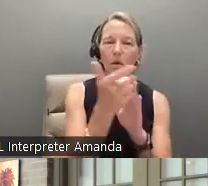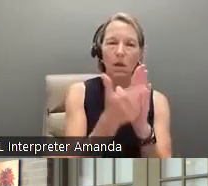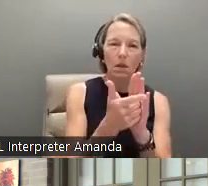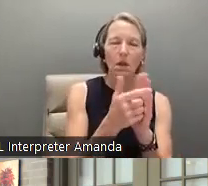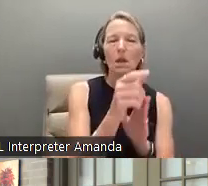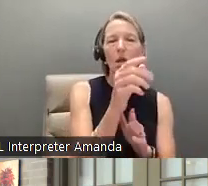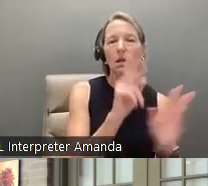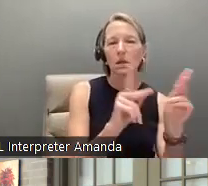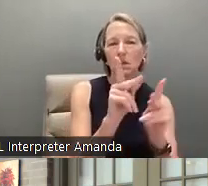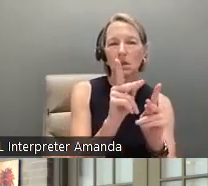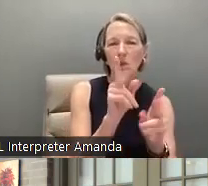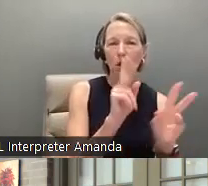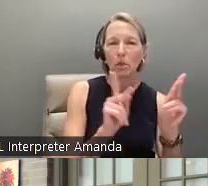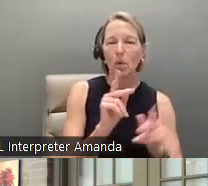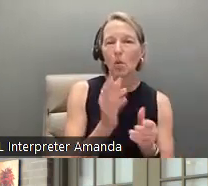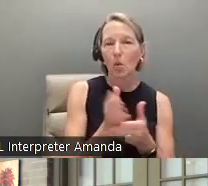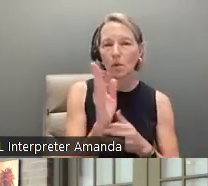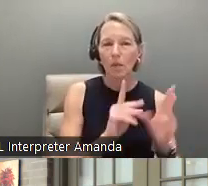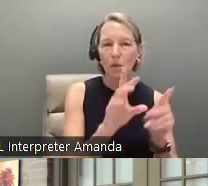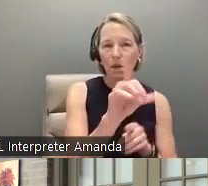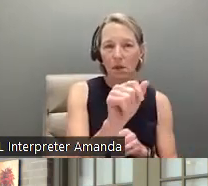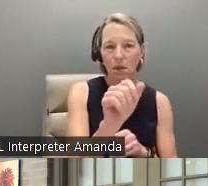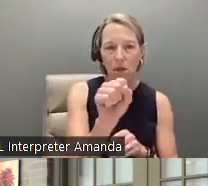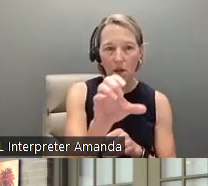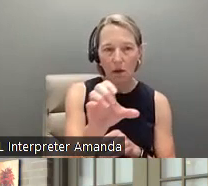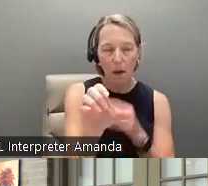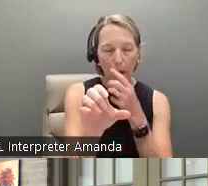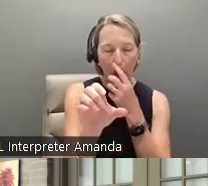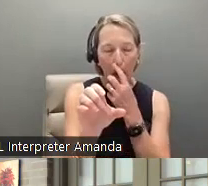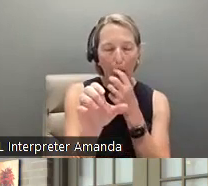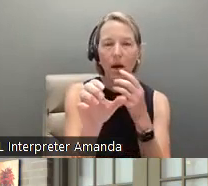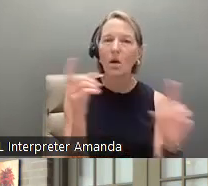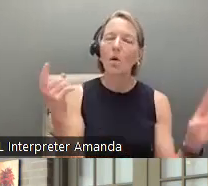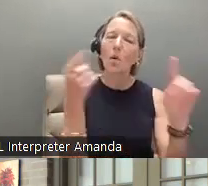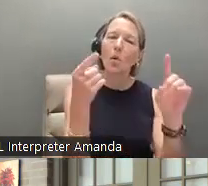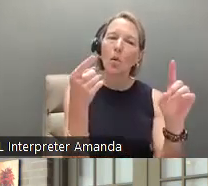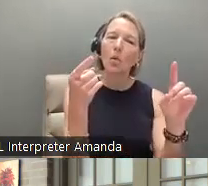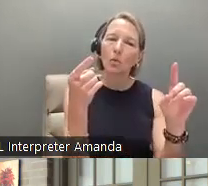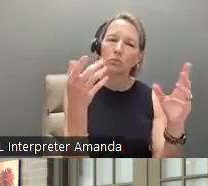human rights of people with disabilities in South Carolina um with goals with the goals of enabling